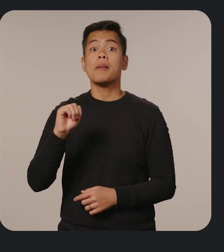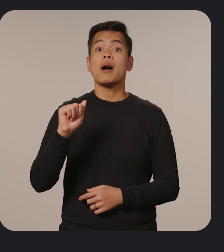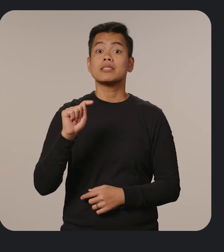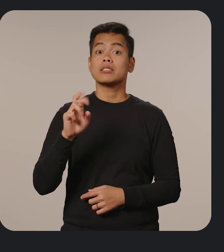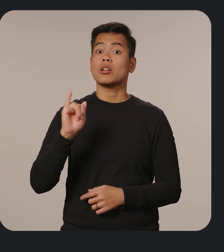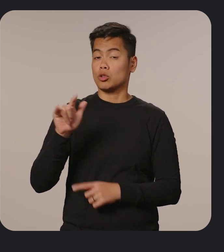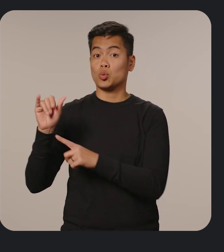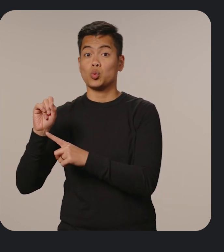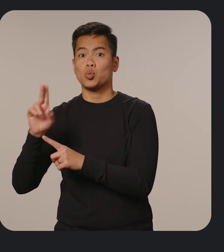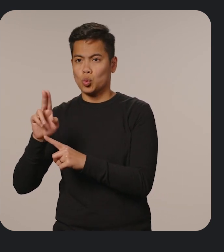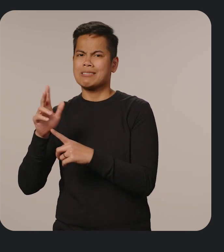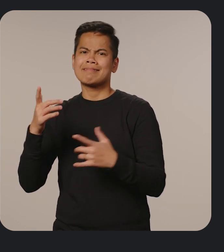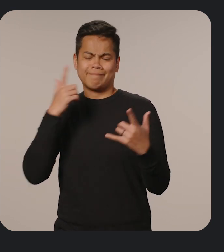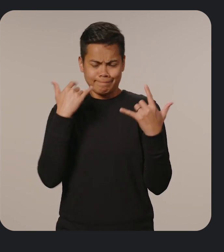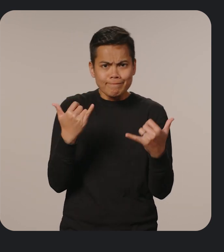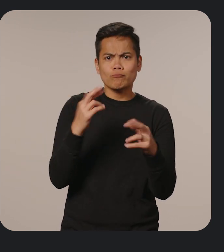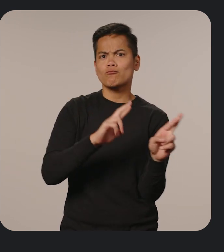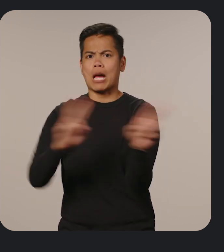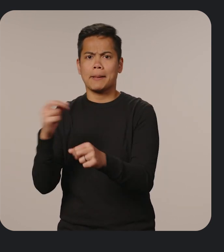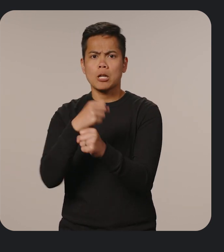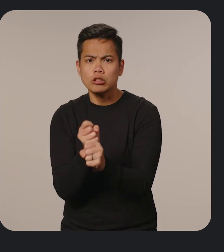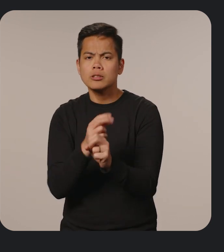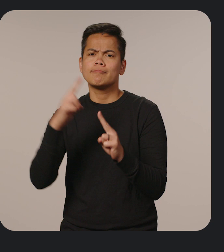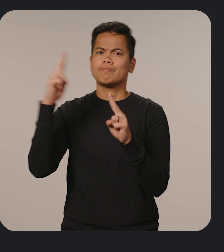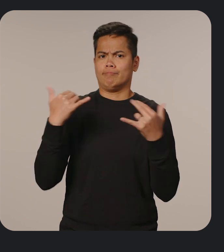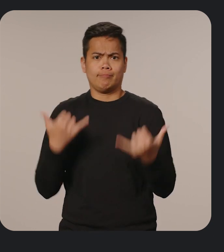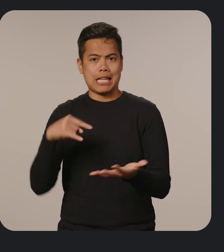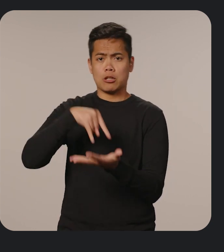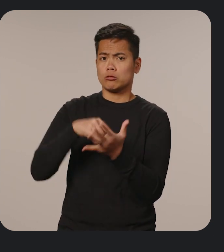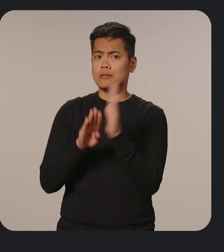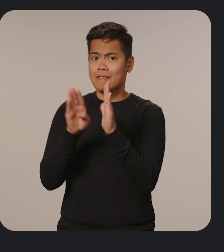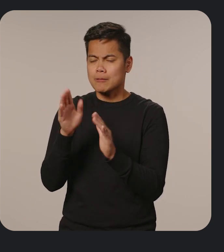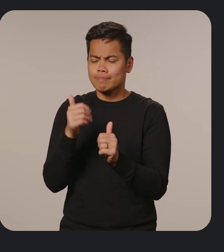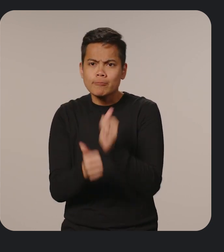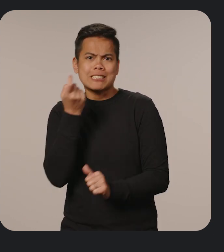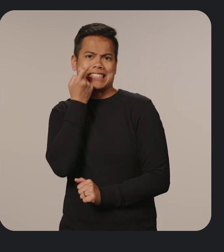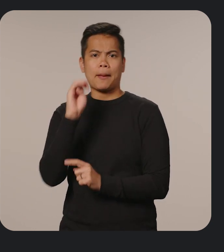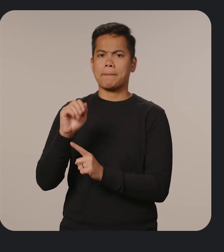you get the best of modern Android development and the latest from Material Design.